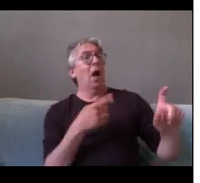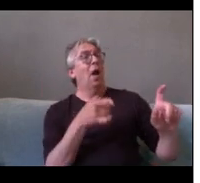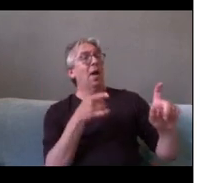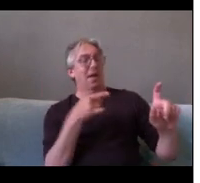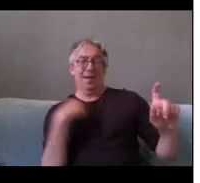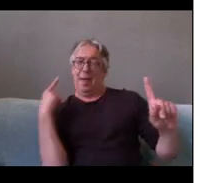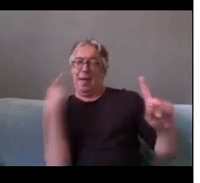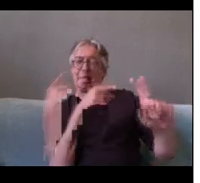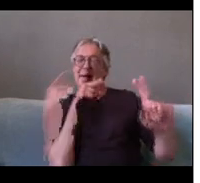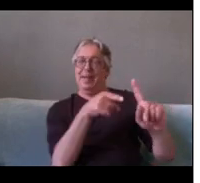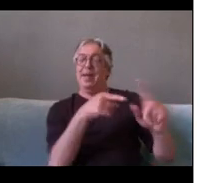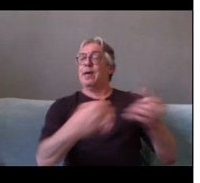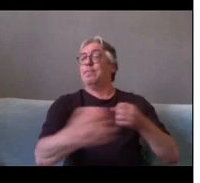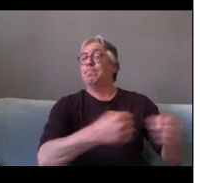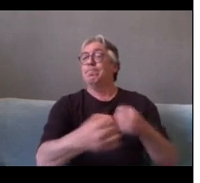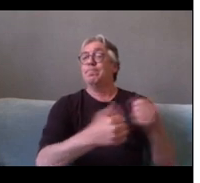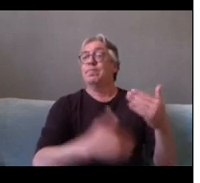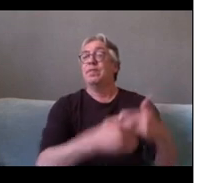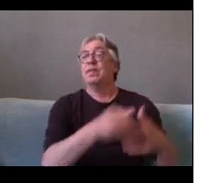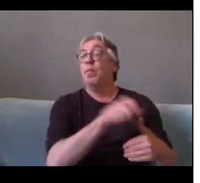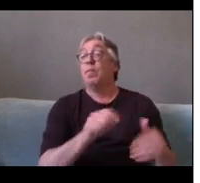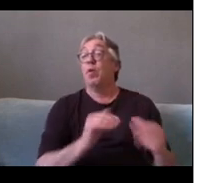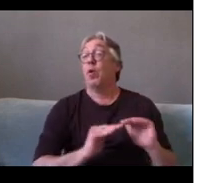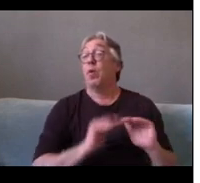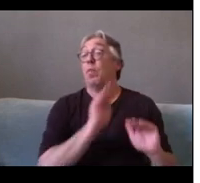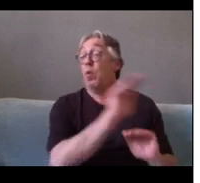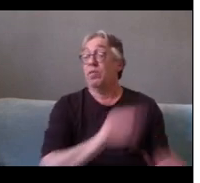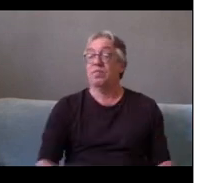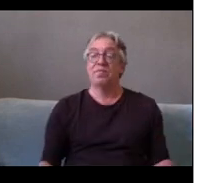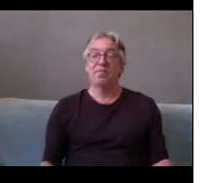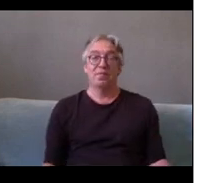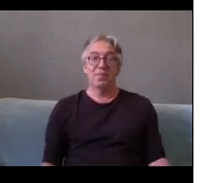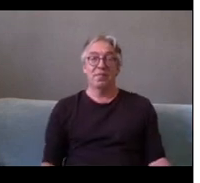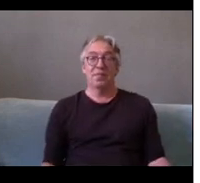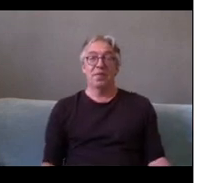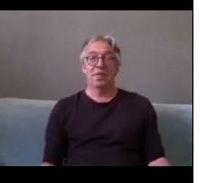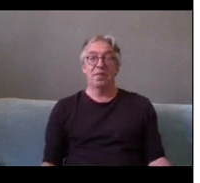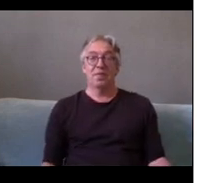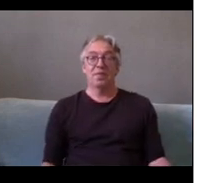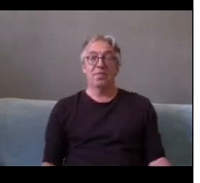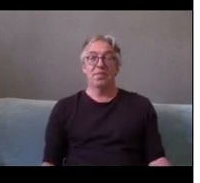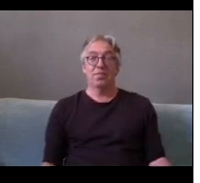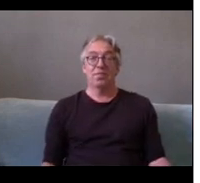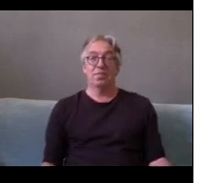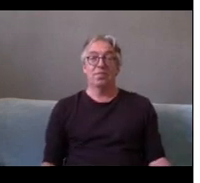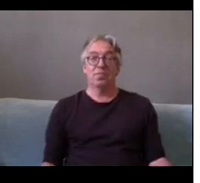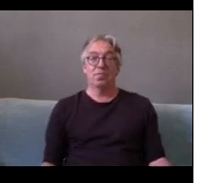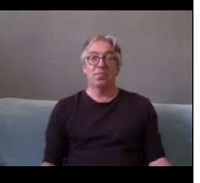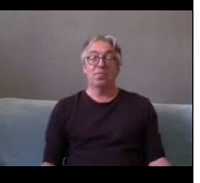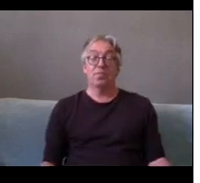Crucial to these aims and to others of the i2i program is supporting